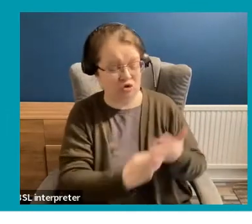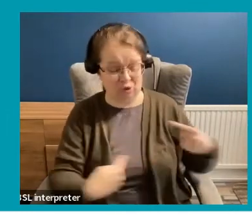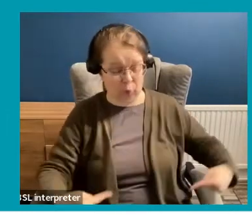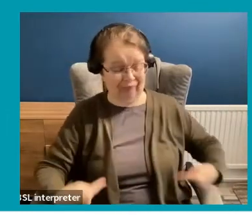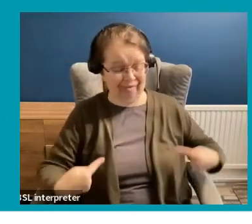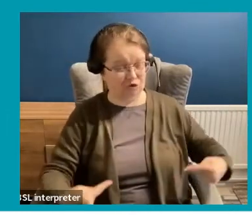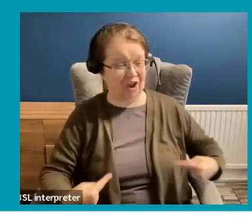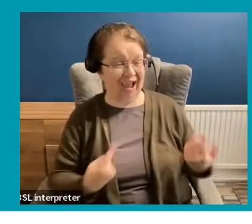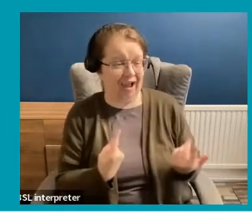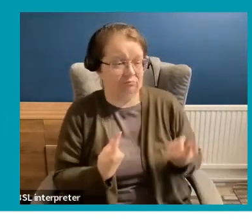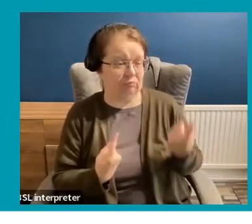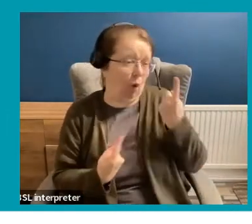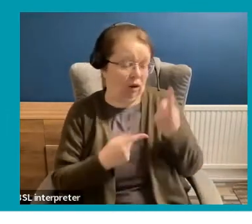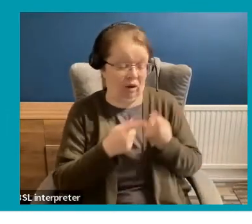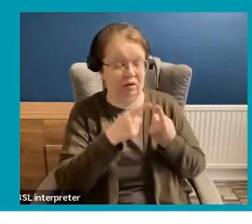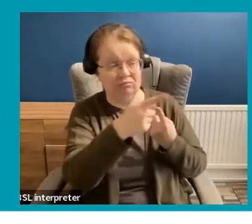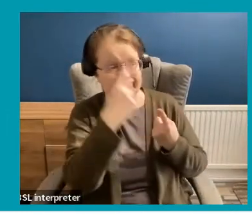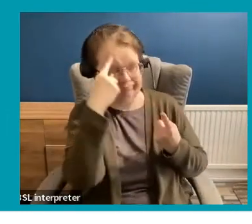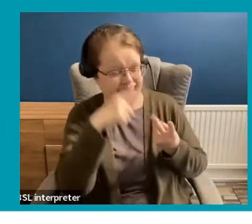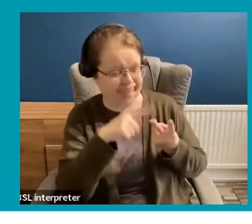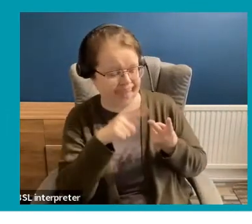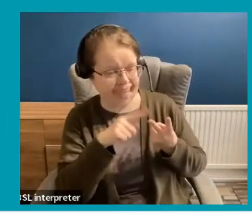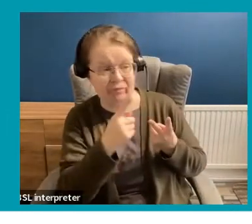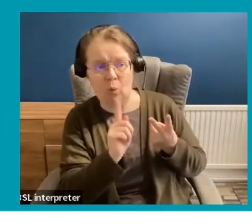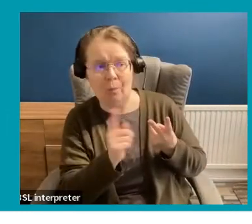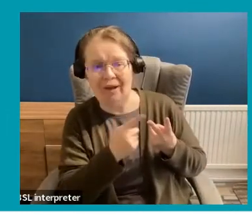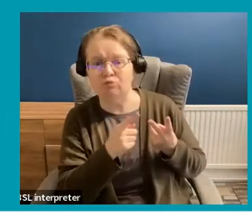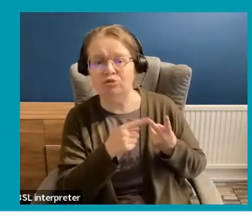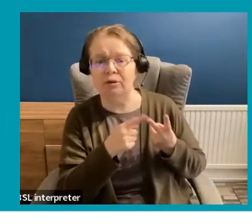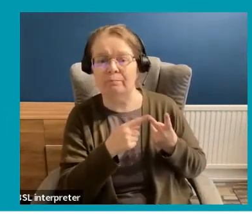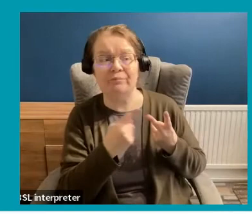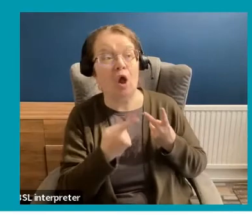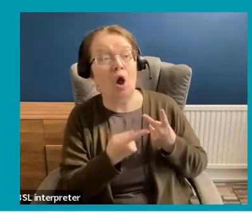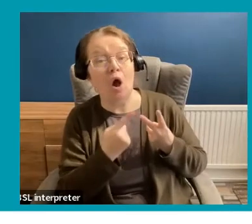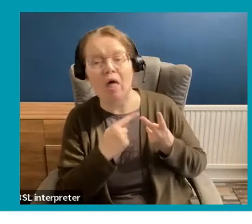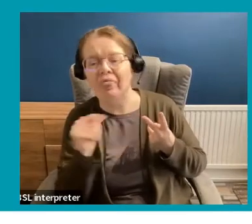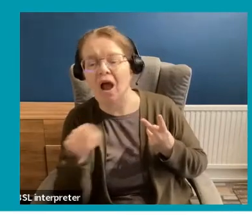thinking about accessibility for other disabilities.